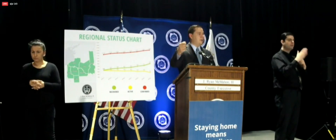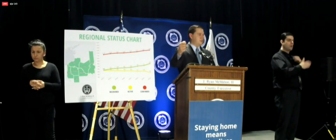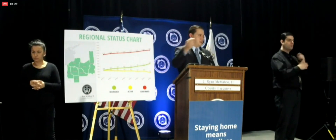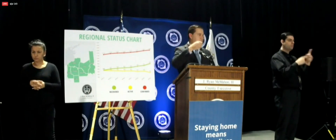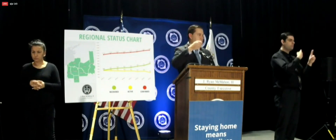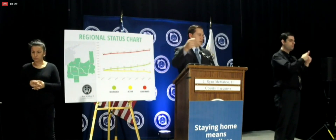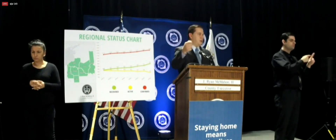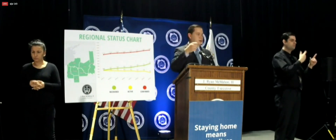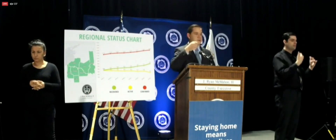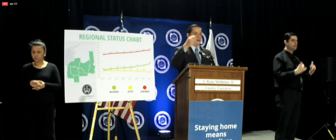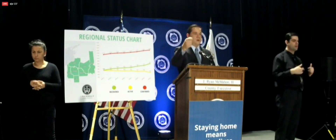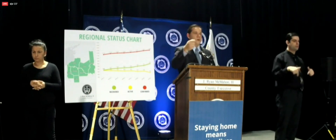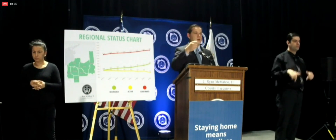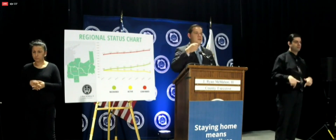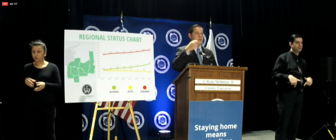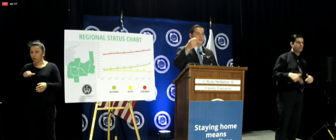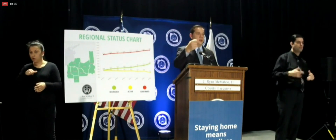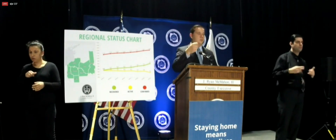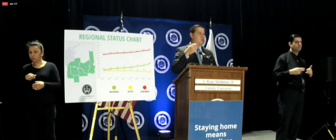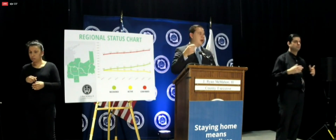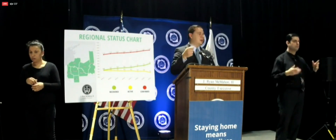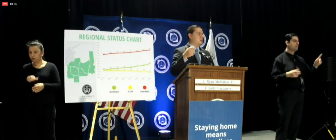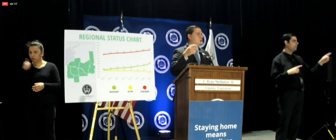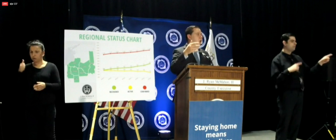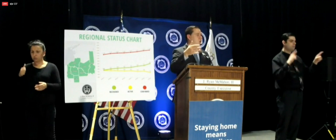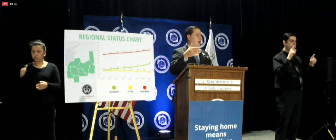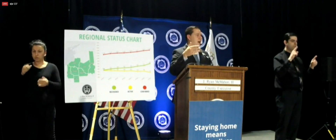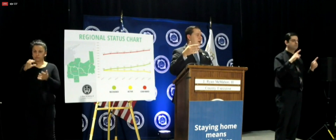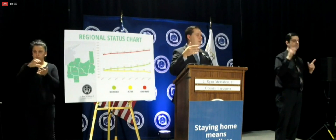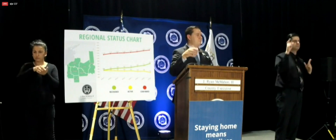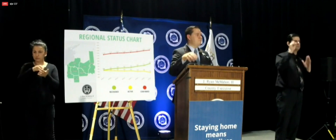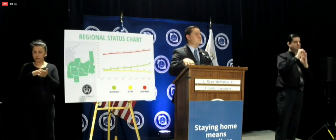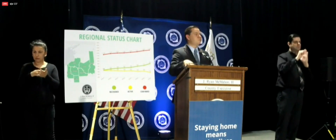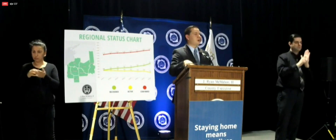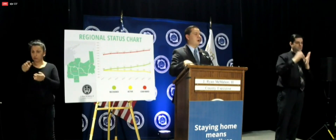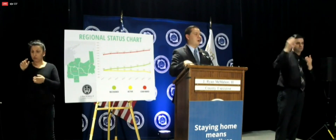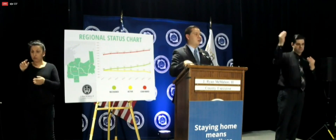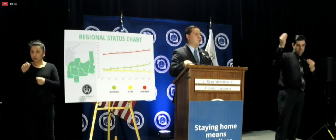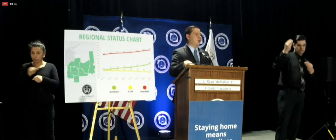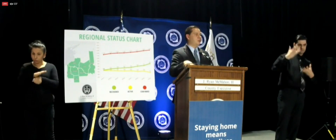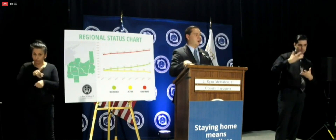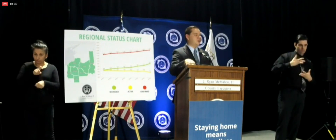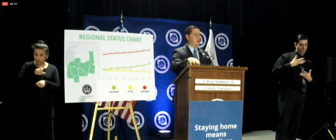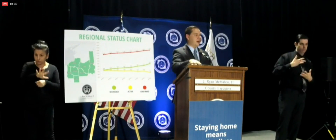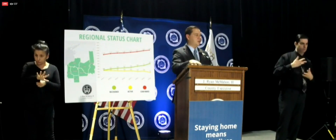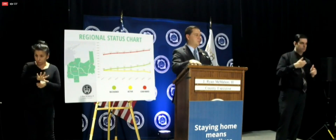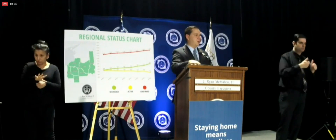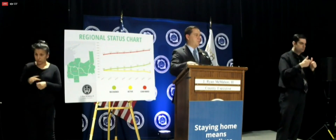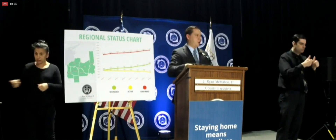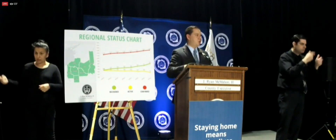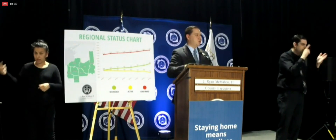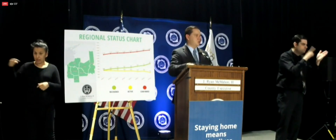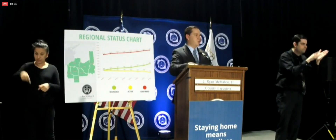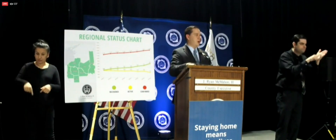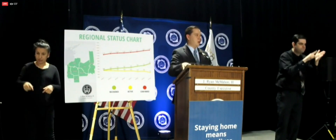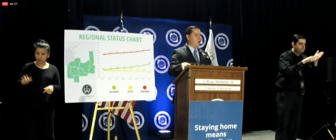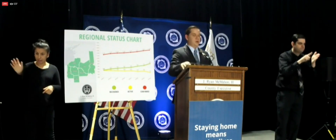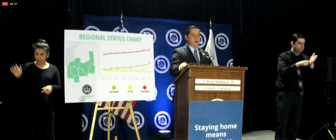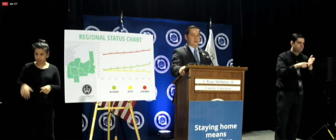SOMEBODY GO THERE, WAS POSITIVE AND THEY WERE AT A BUS STOP HERE. WE GET CALLED BY THE STATE, THEY LET US KNOW. SO THAT TYPE OF TRACKING WILL GO